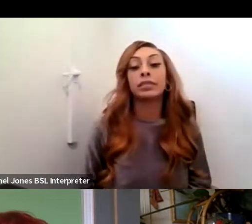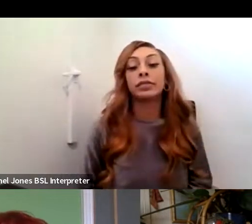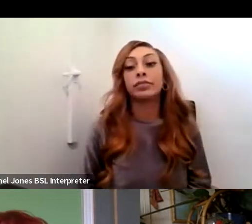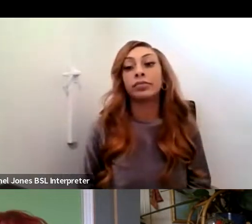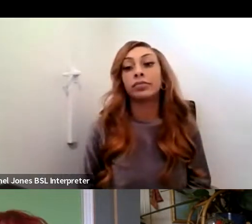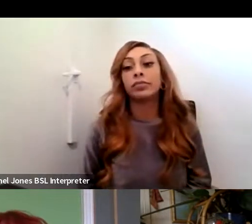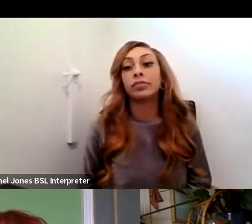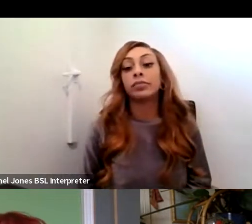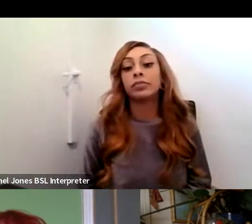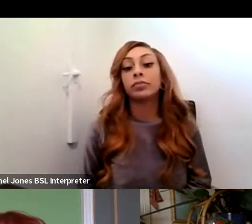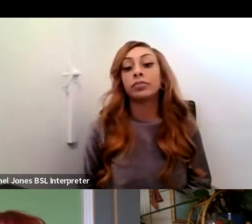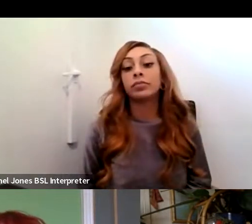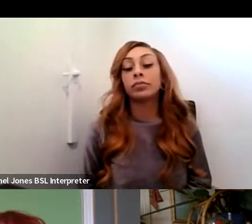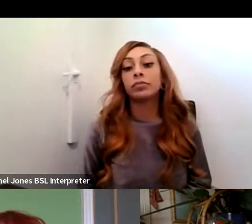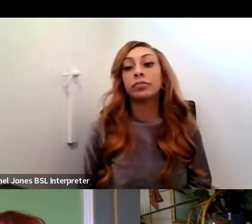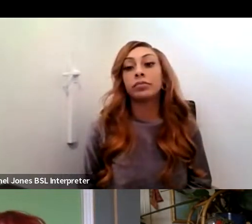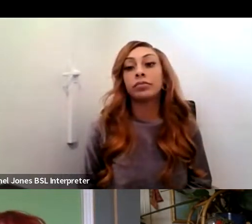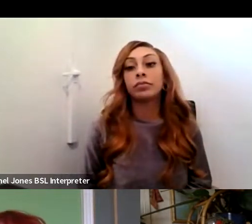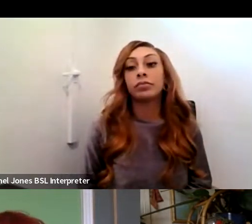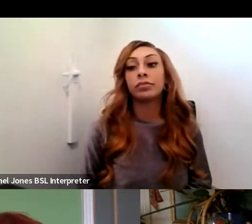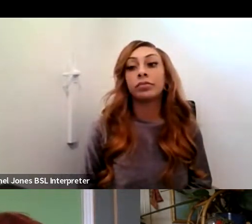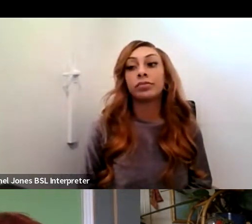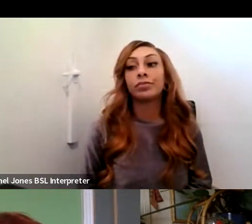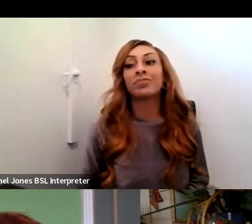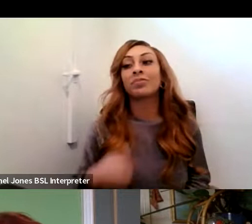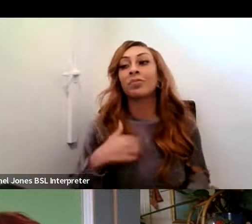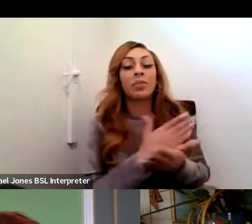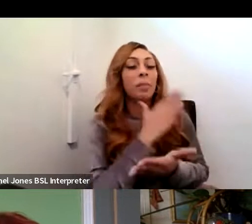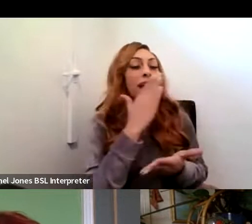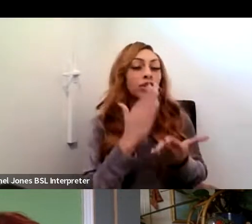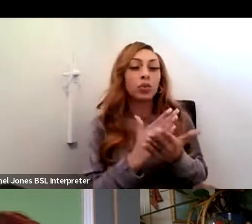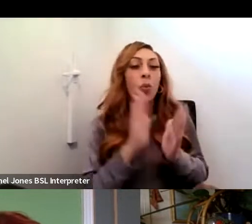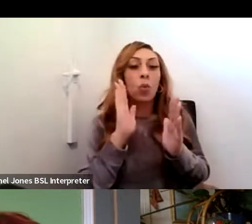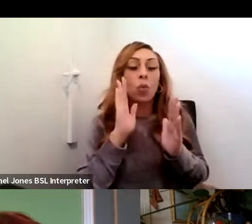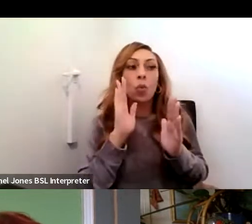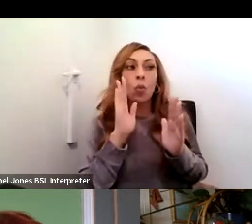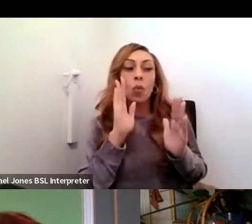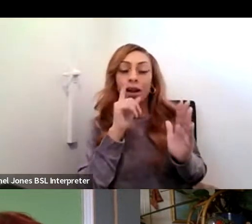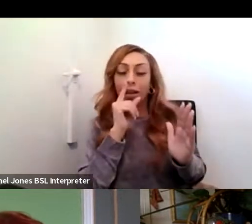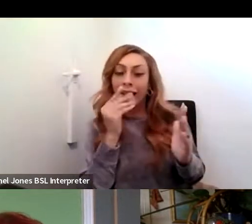and made sure that we made it as accessible for people with autism as well.